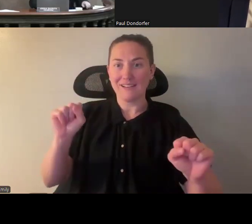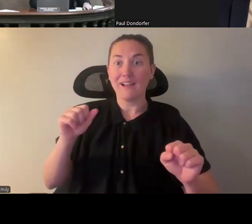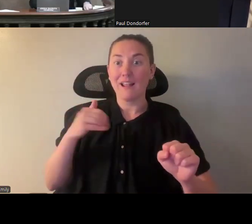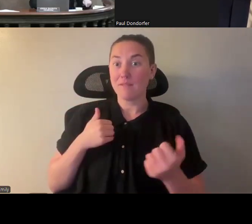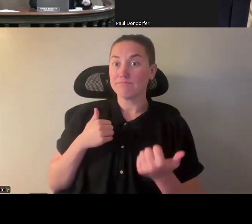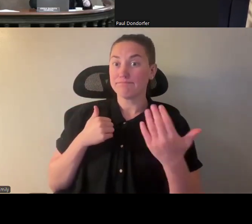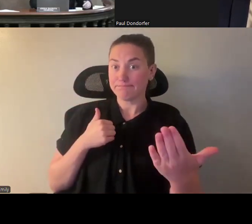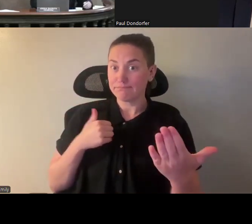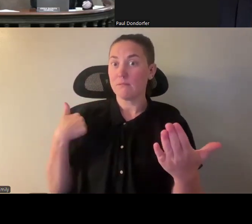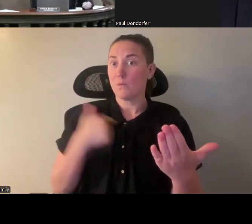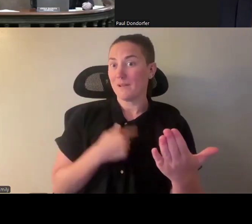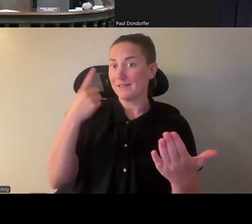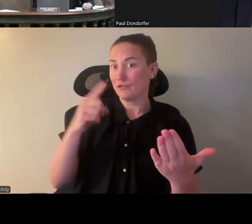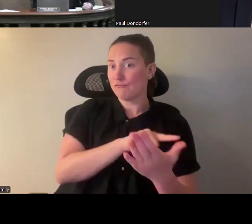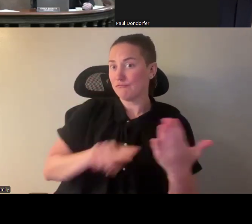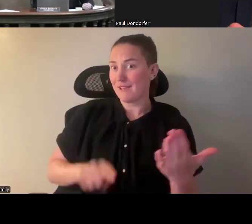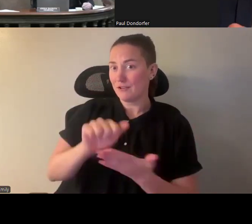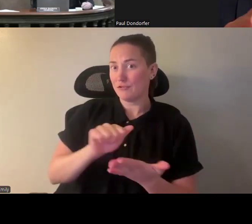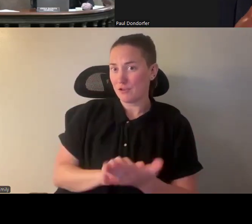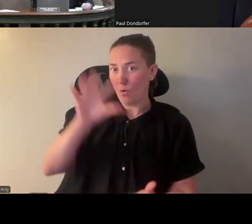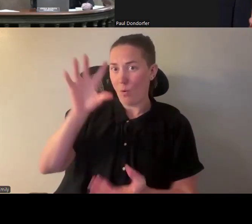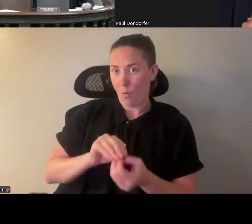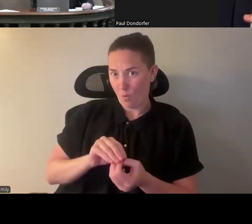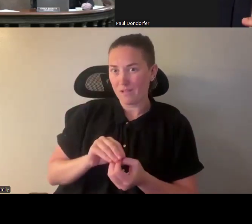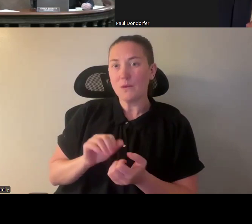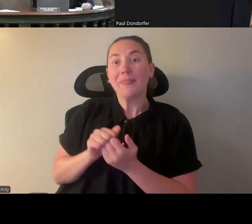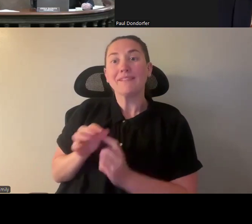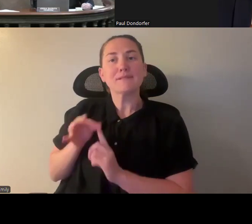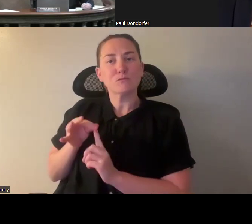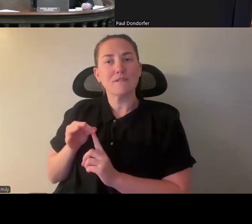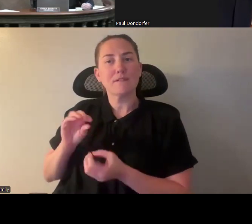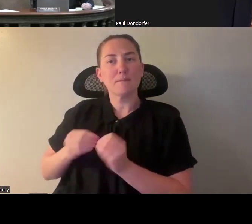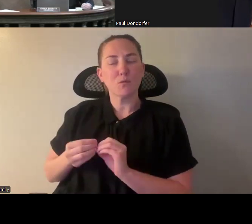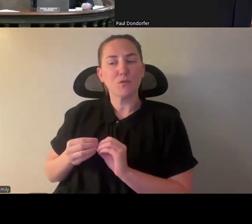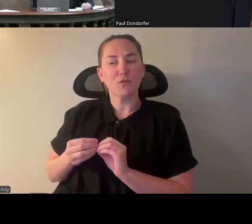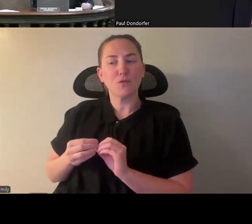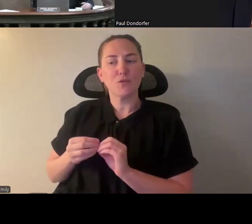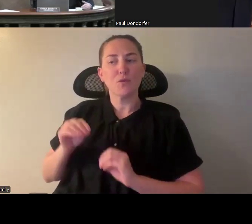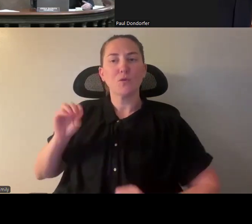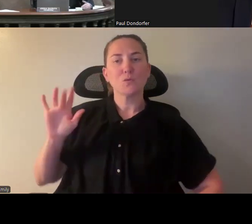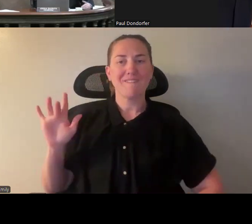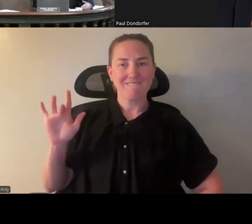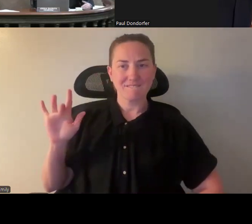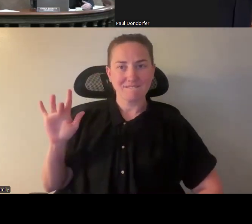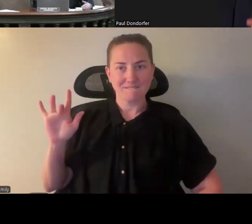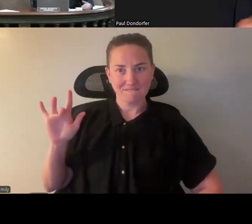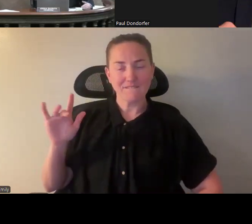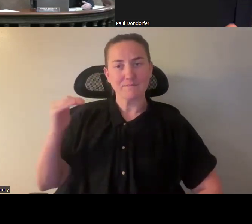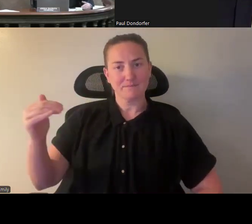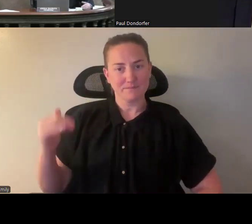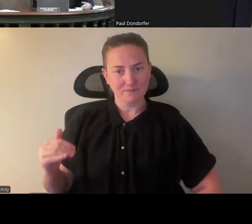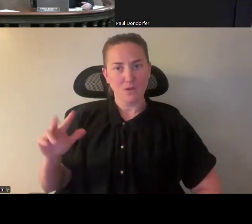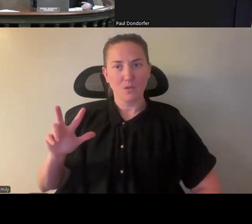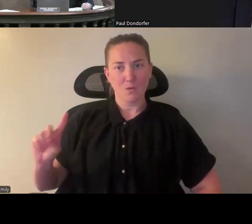consider the rest of the agenda as a whole with the exception of items number 25 and uh 31 through